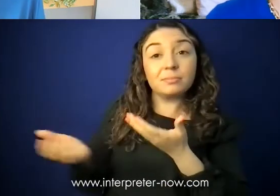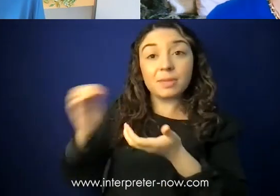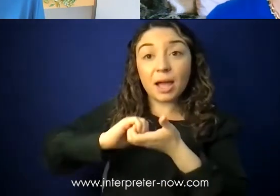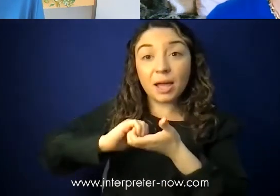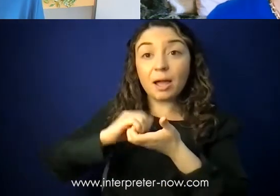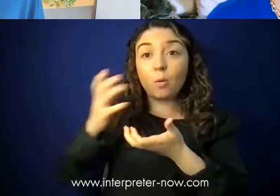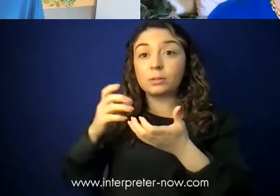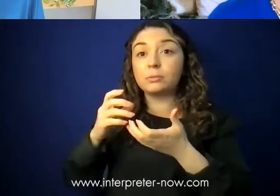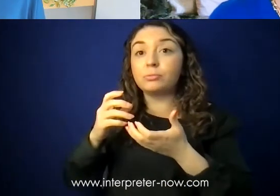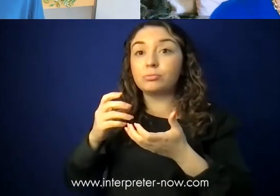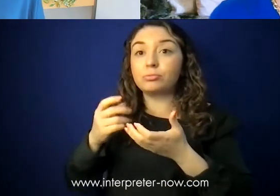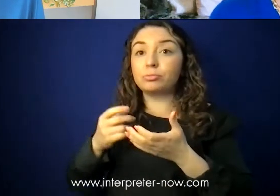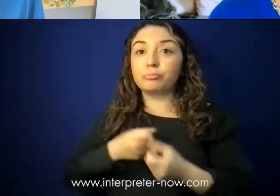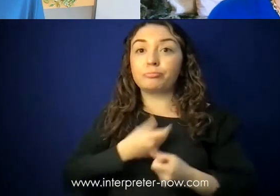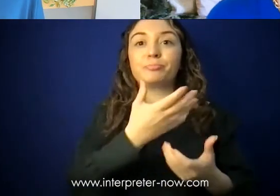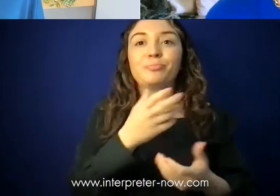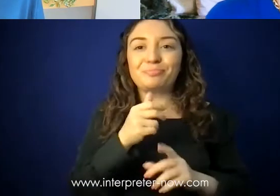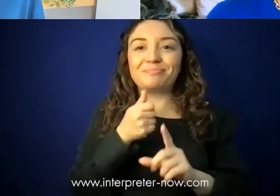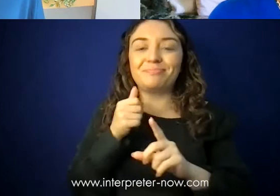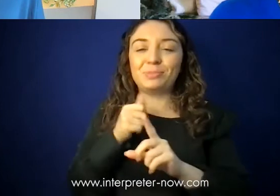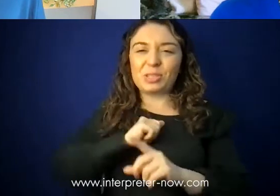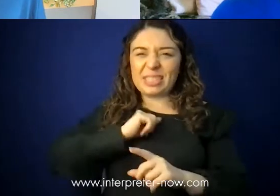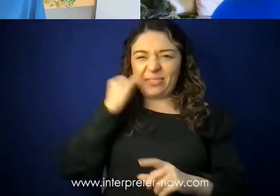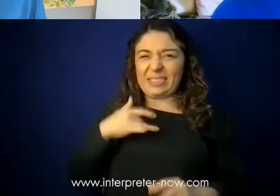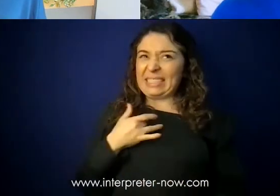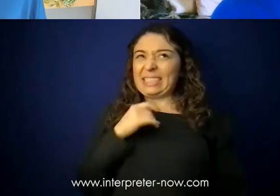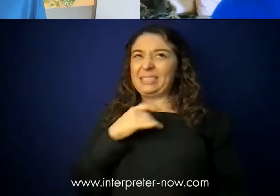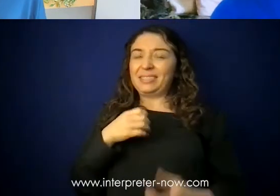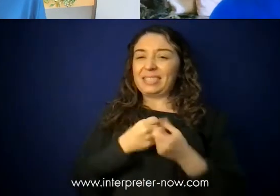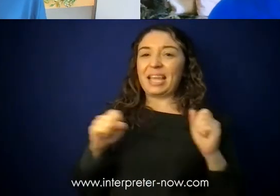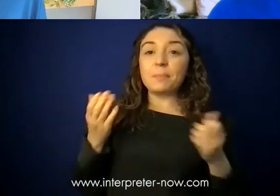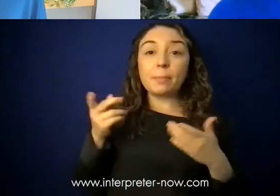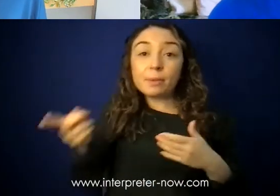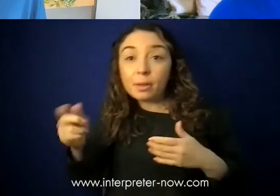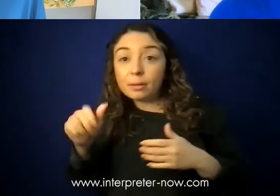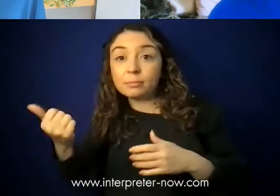on your behalf if you don't have the safety yourself, and strategize that, go ahead and do that.